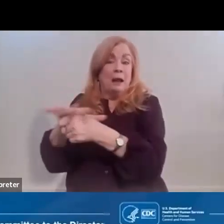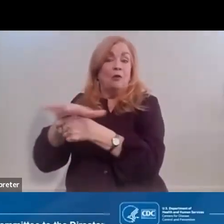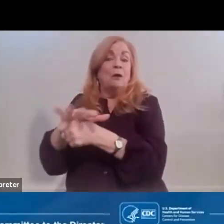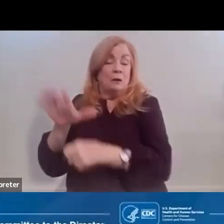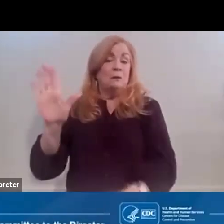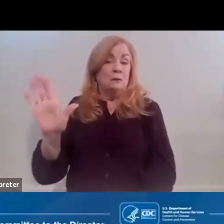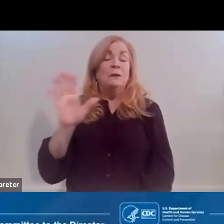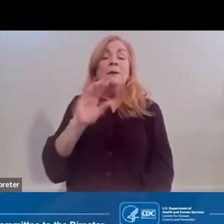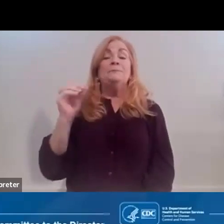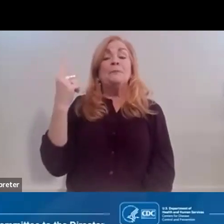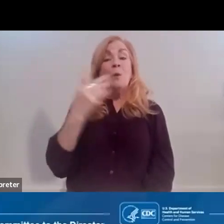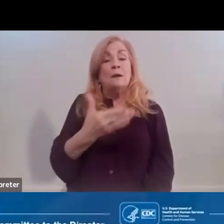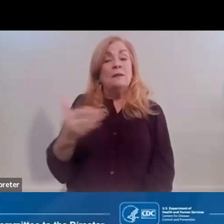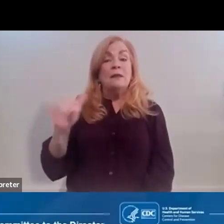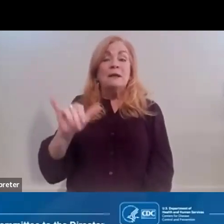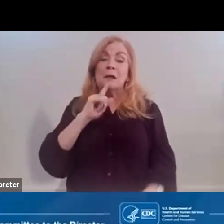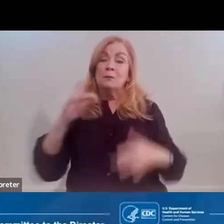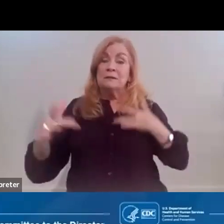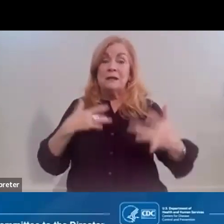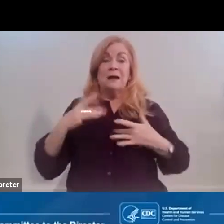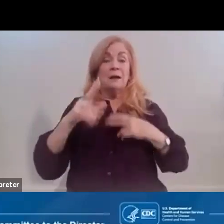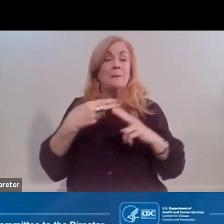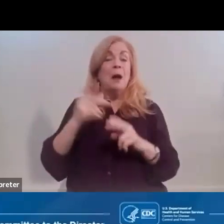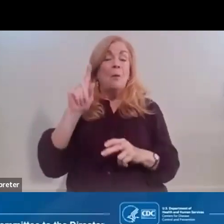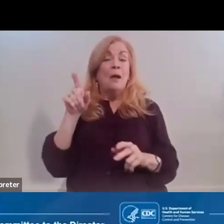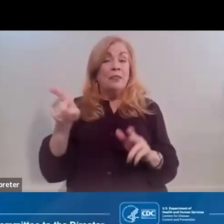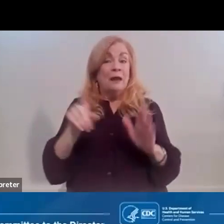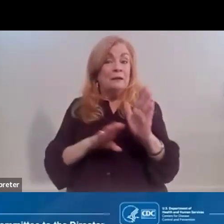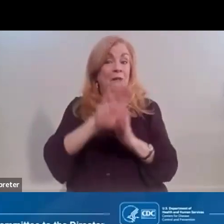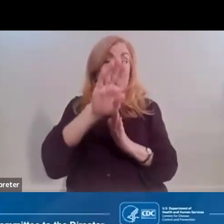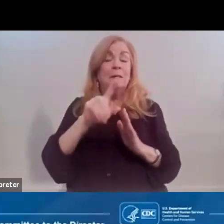And one of the things that was really exciting about what they developed is during the pandemic, they were actually able